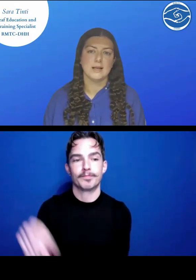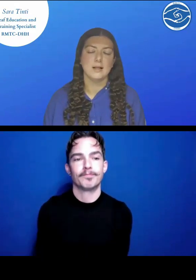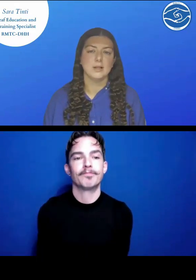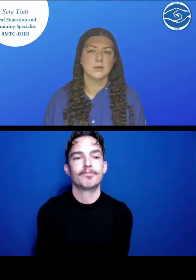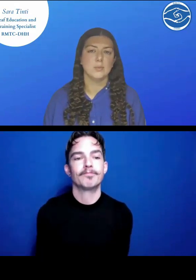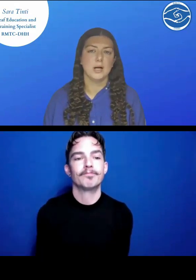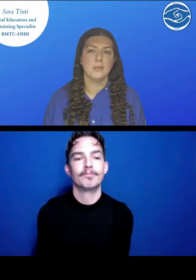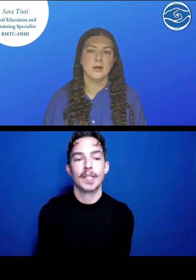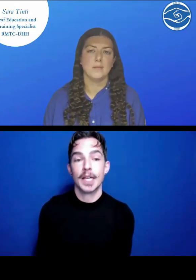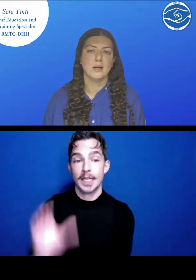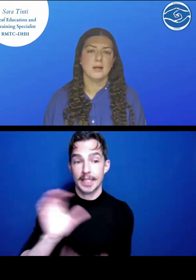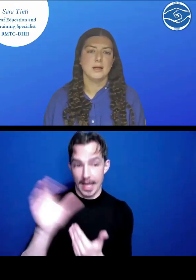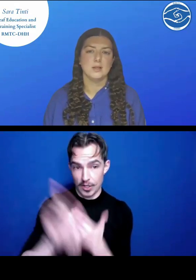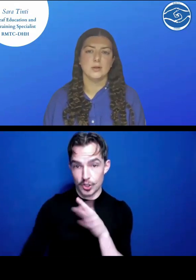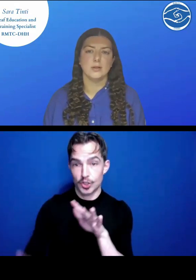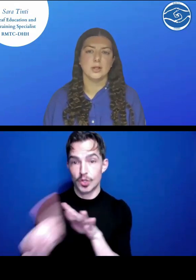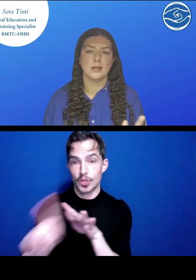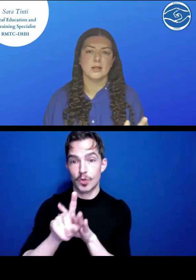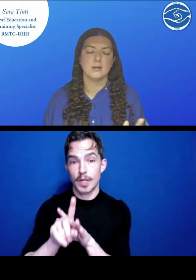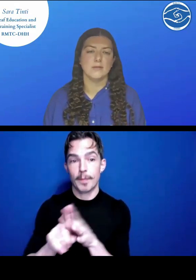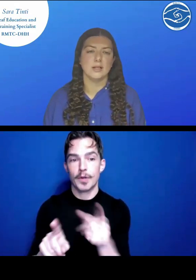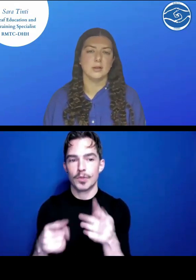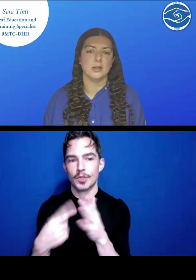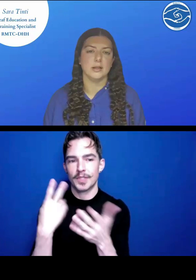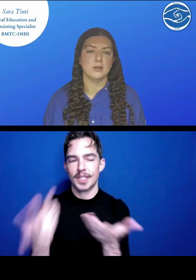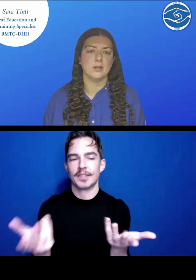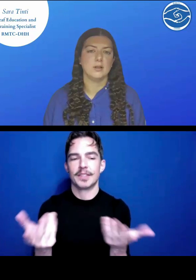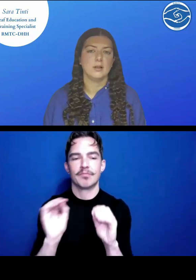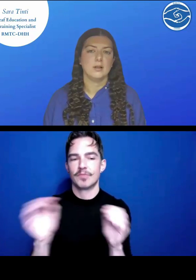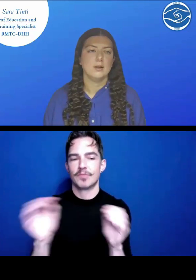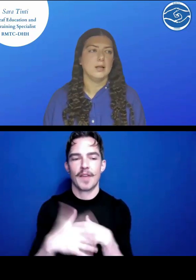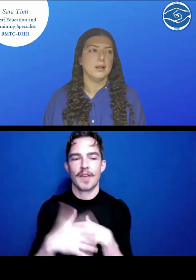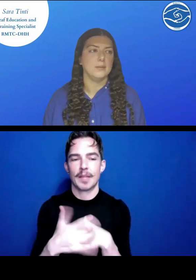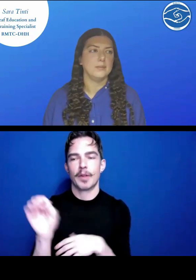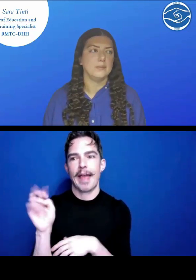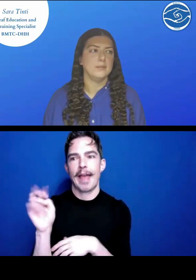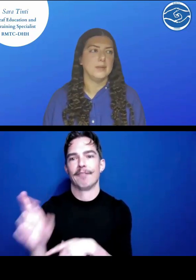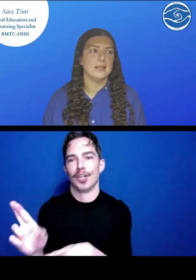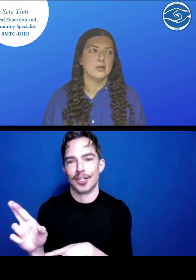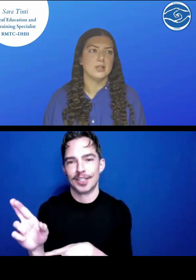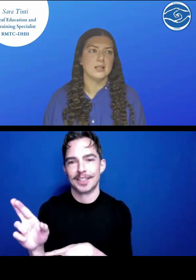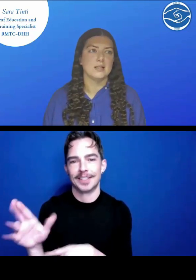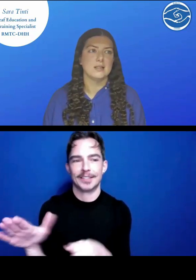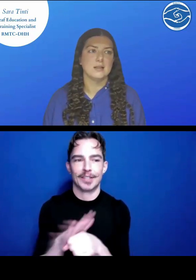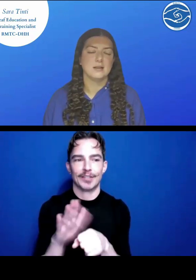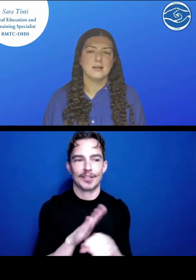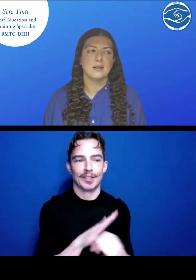this calendar will pop up. As I told you, Sher has no availability ever. But these are just